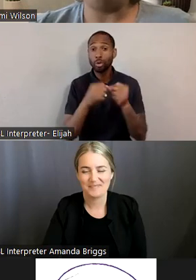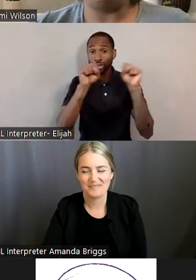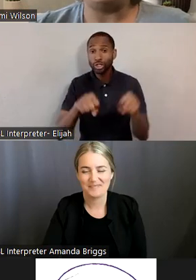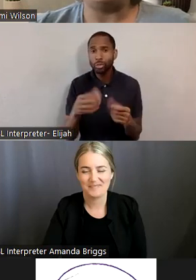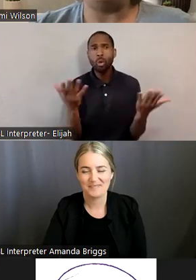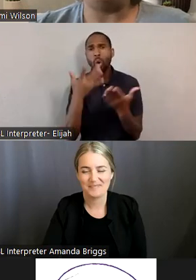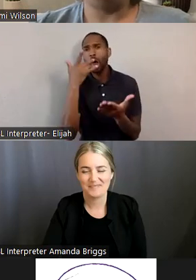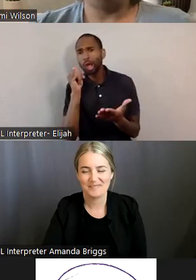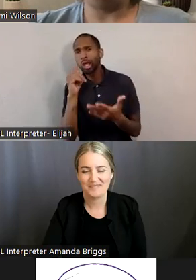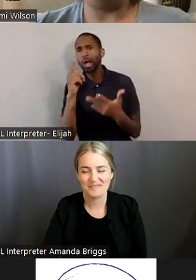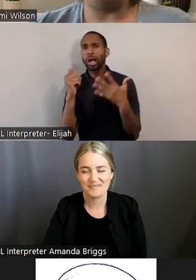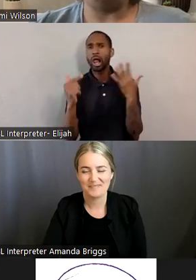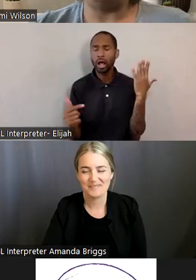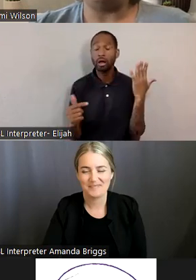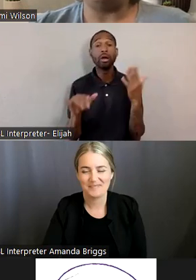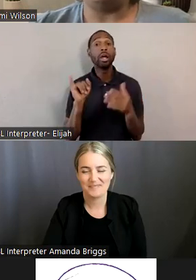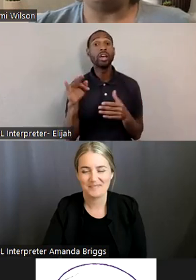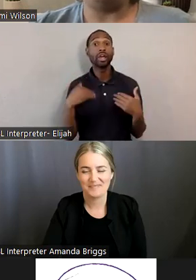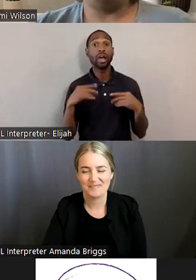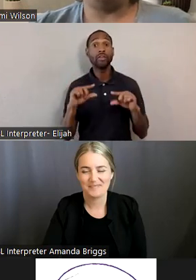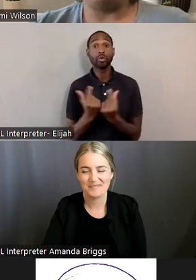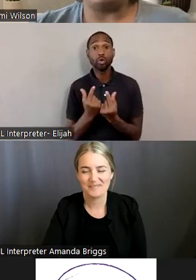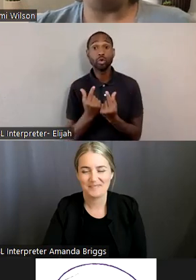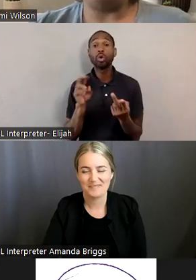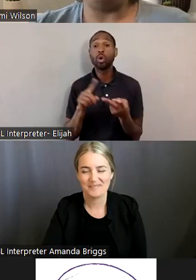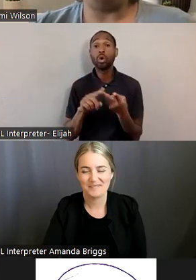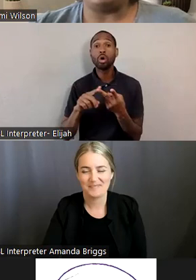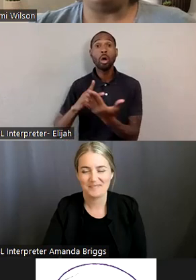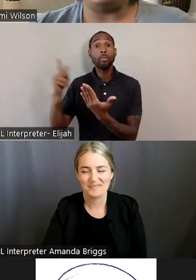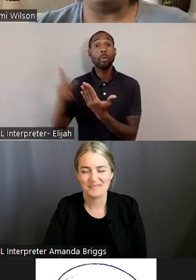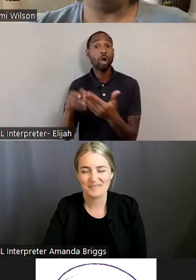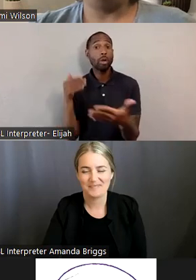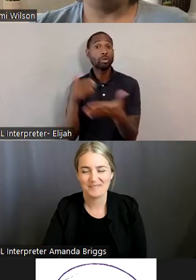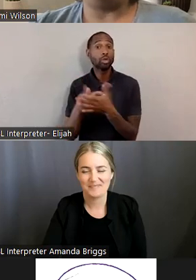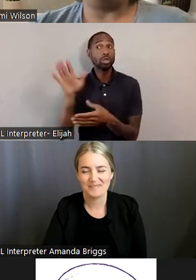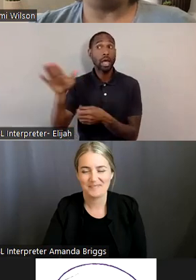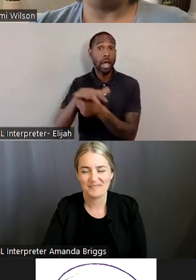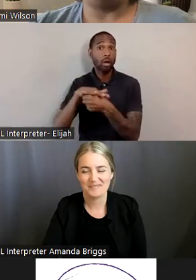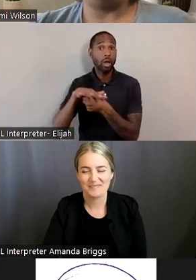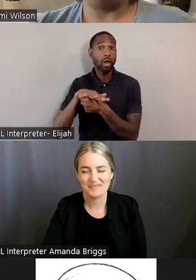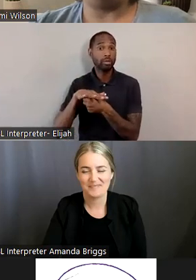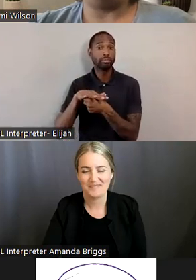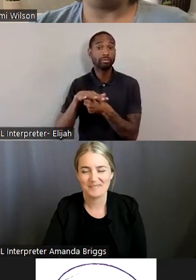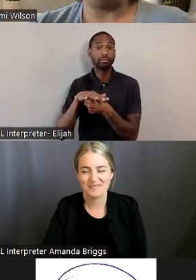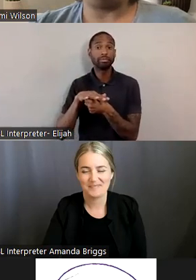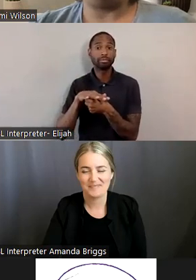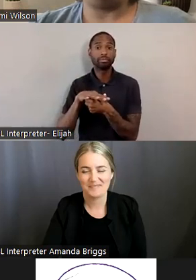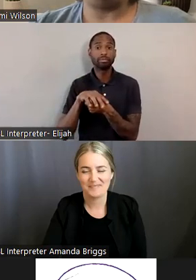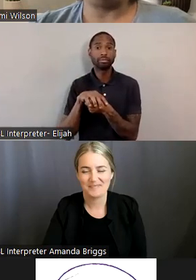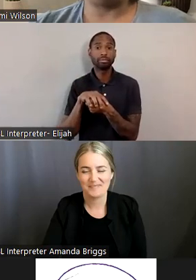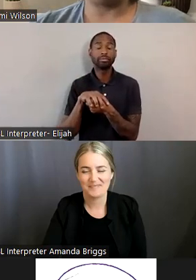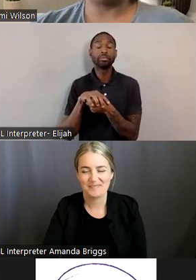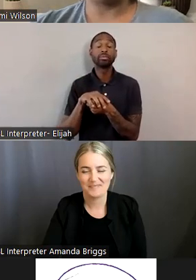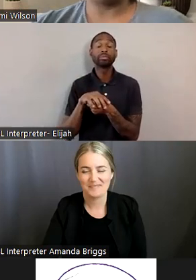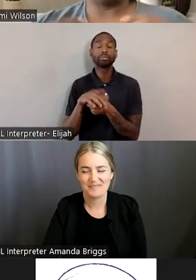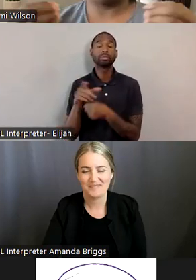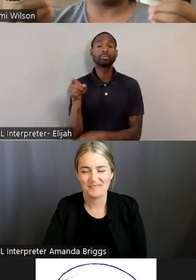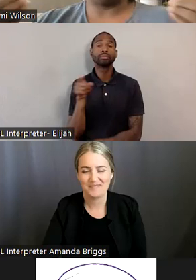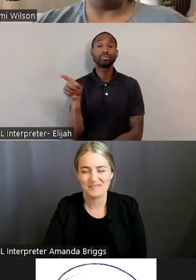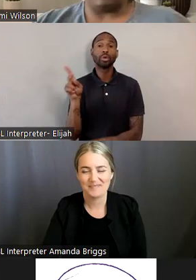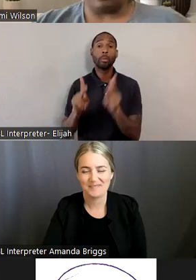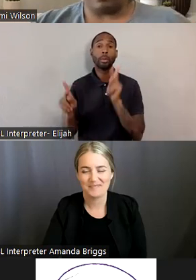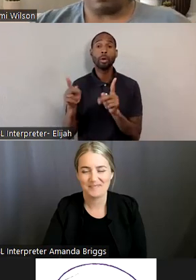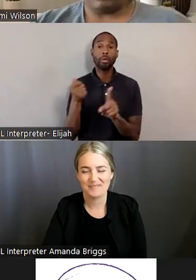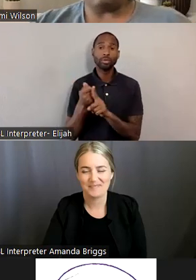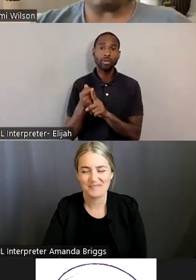And if there are groups or programs in your area for people with similar substance